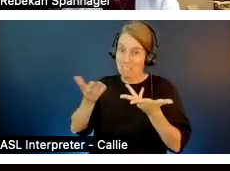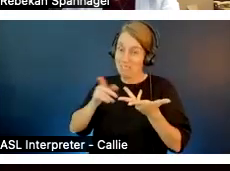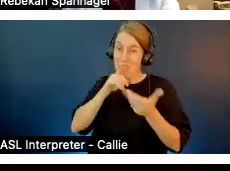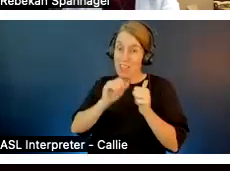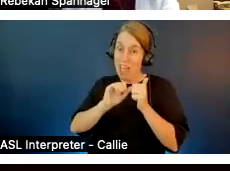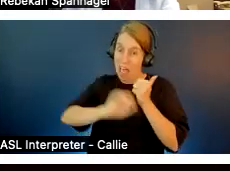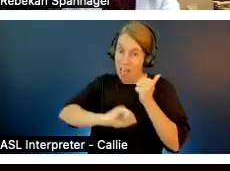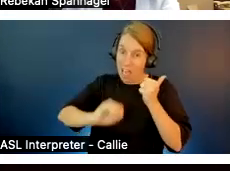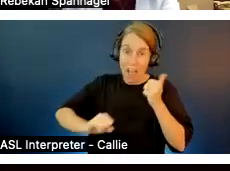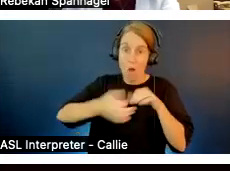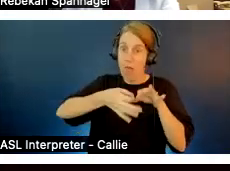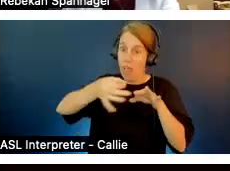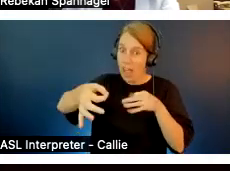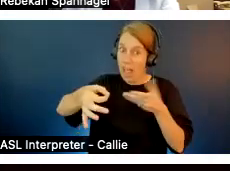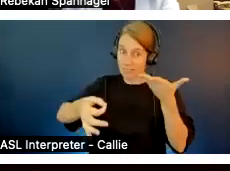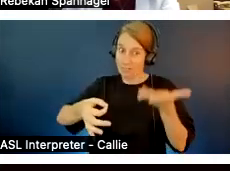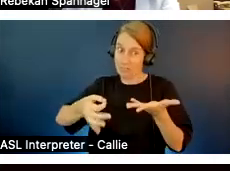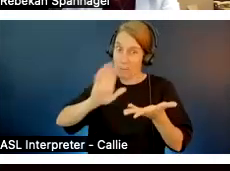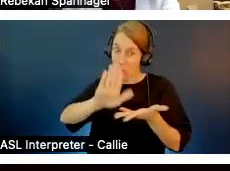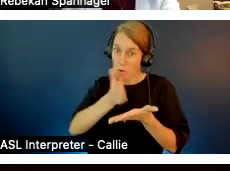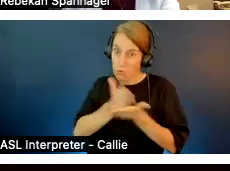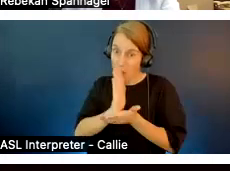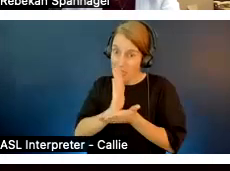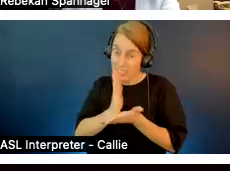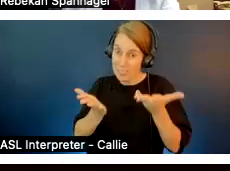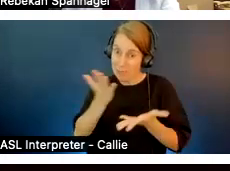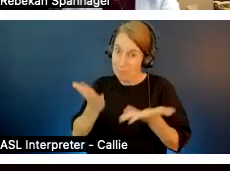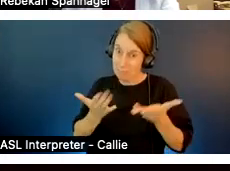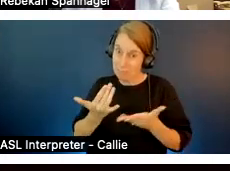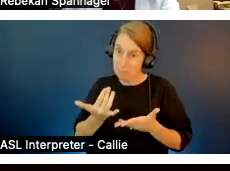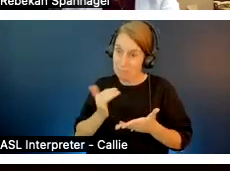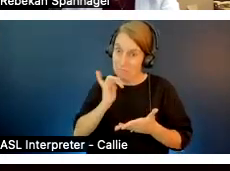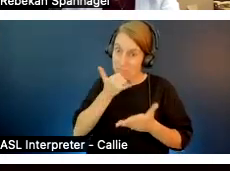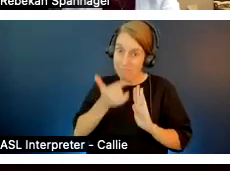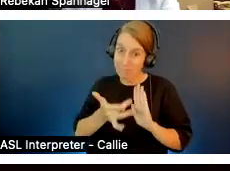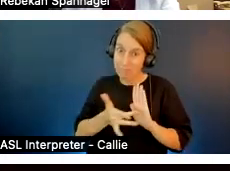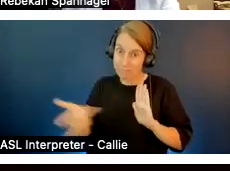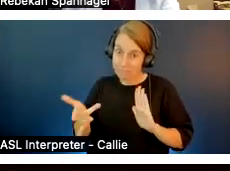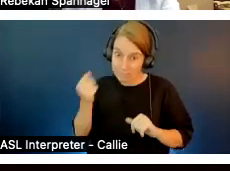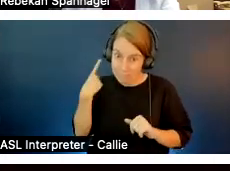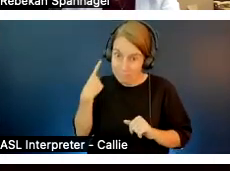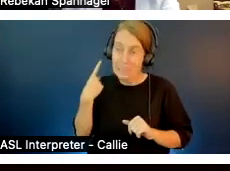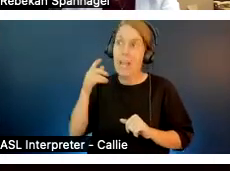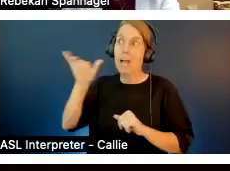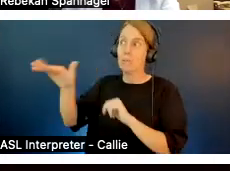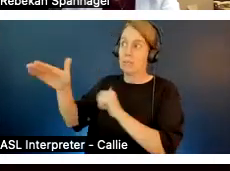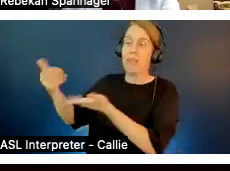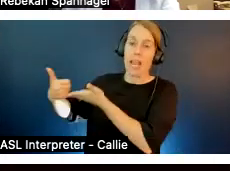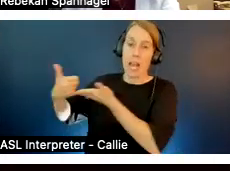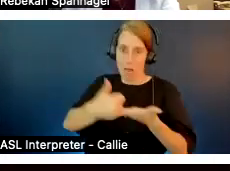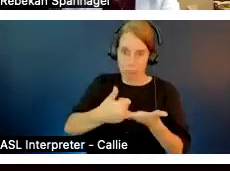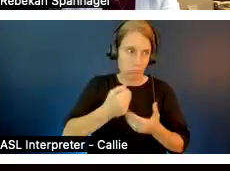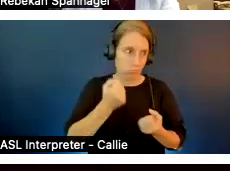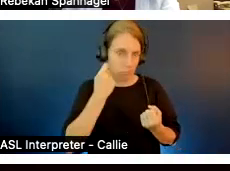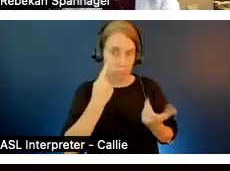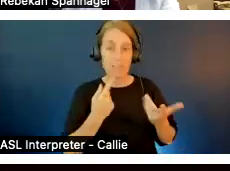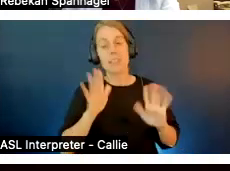or you to those services again um realistically there's a shortage of workers but also one of the